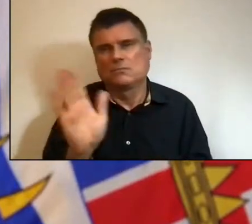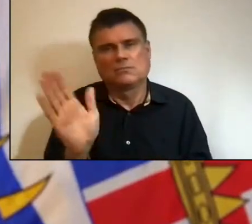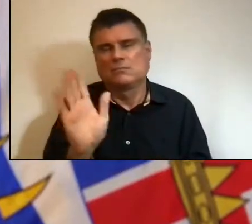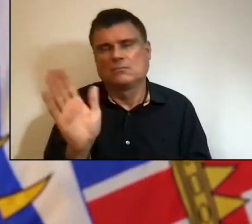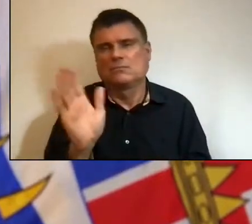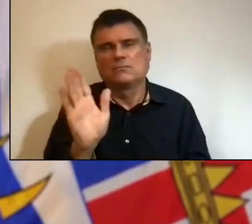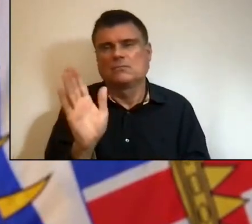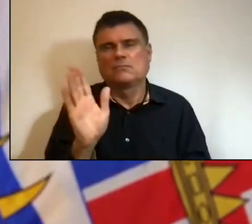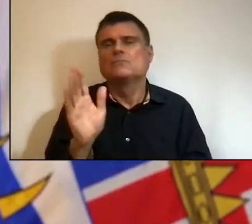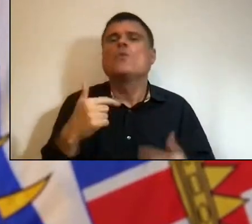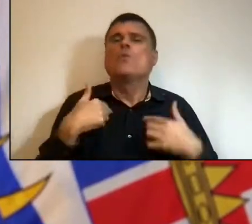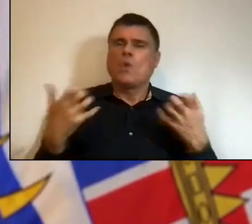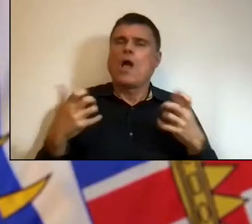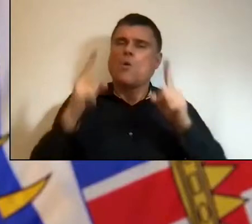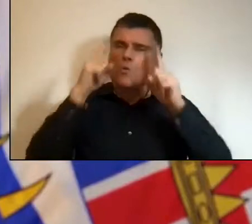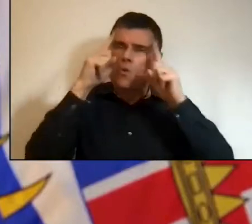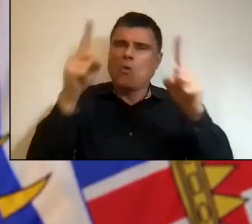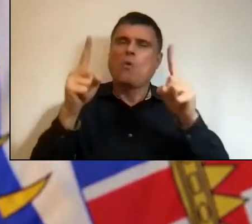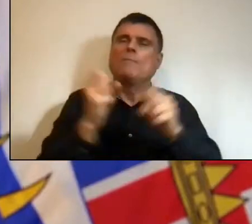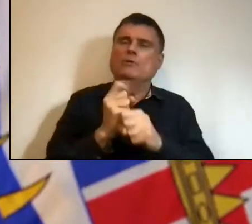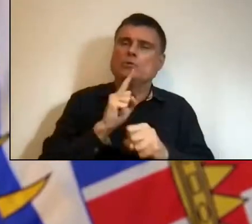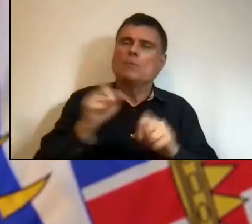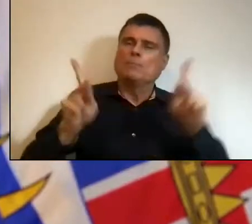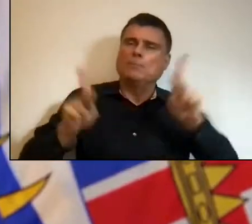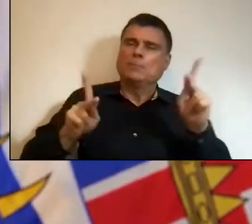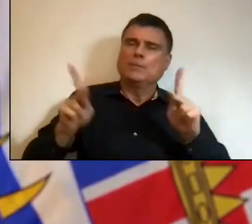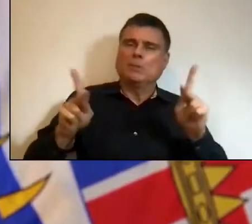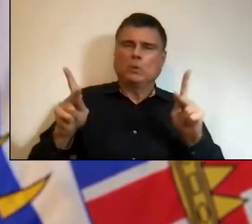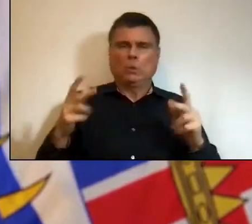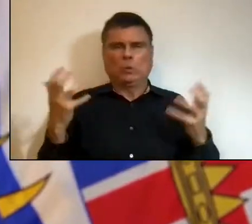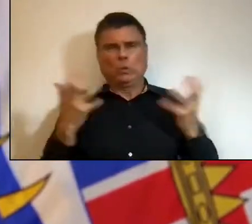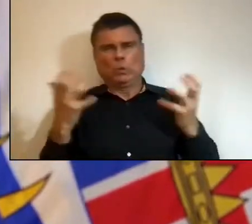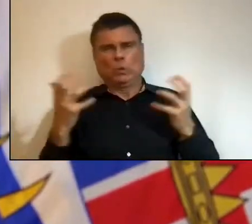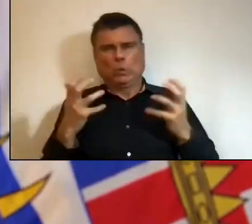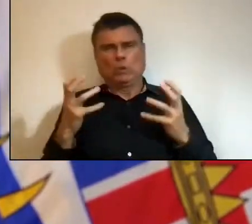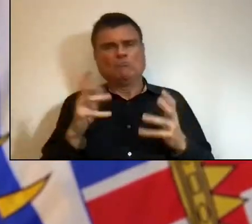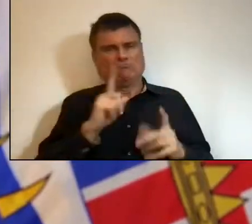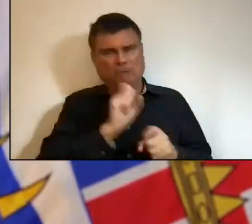they need to be. Into to be